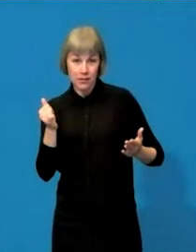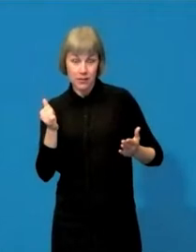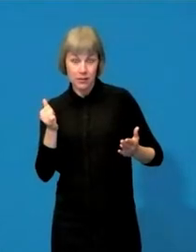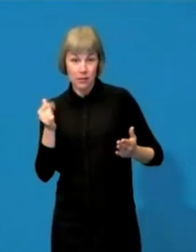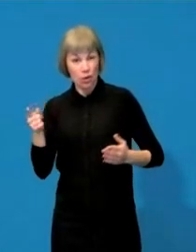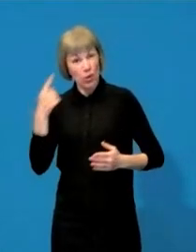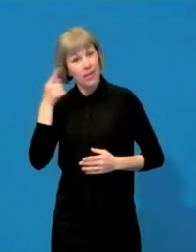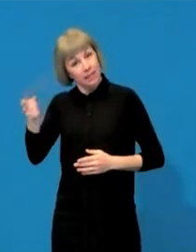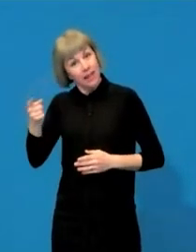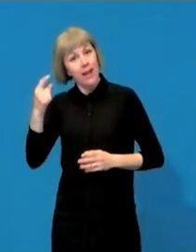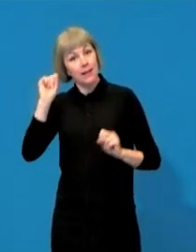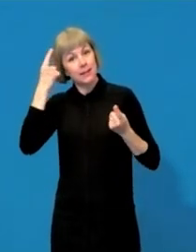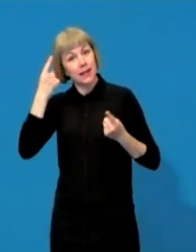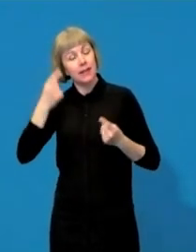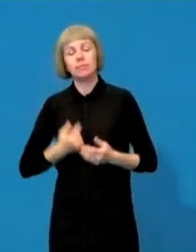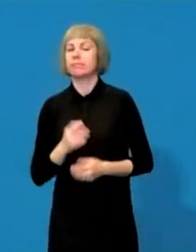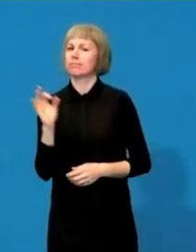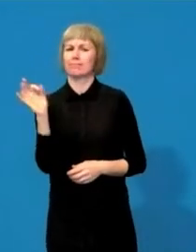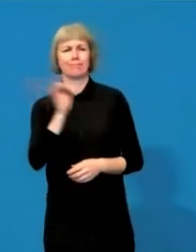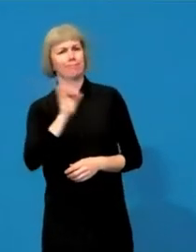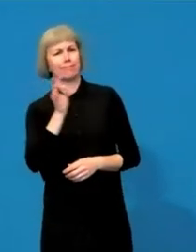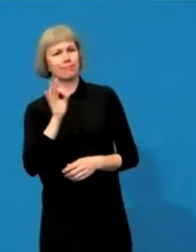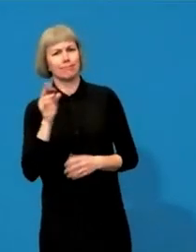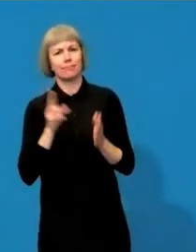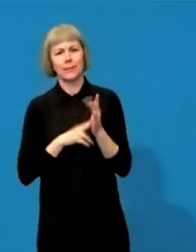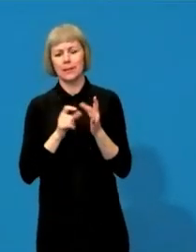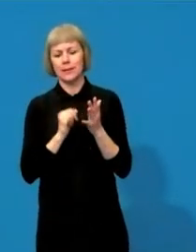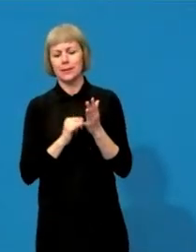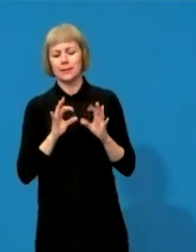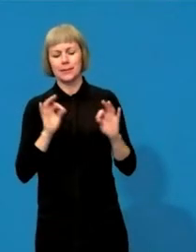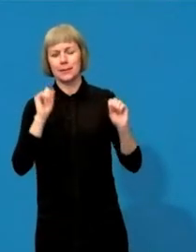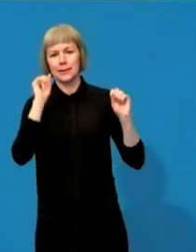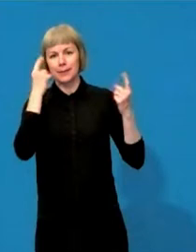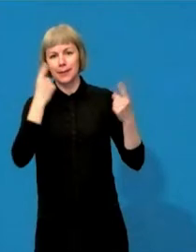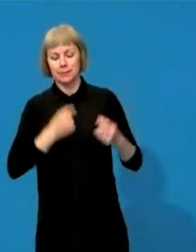No. They don't understand it. Because, yeah, I don't know.